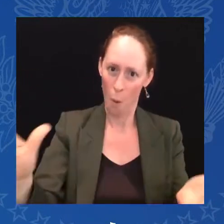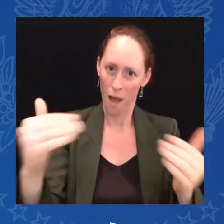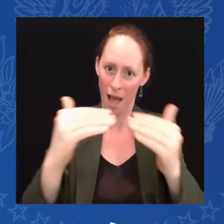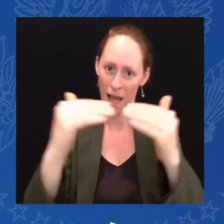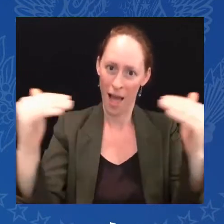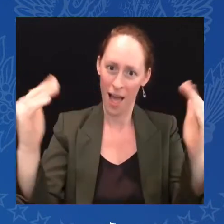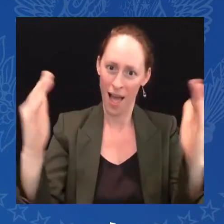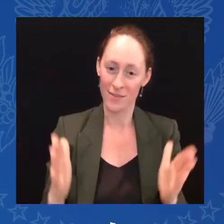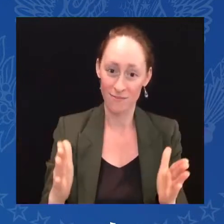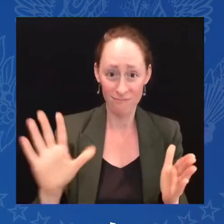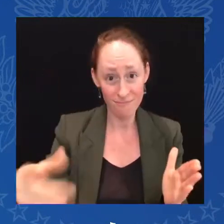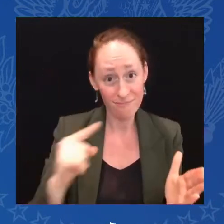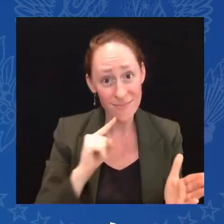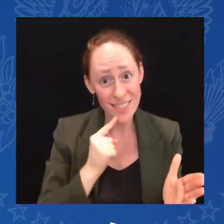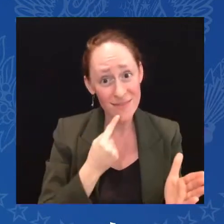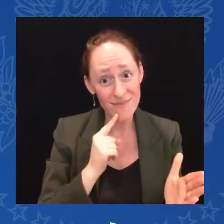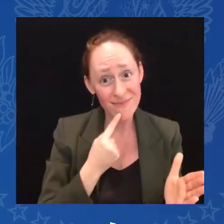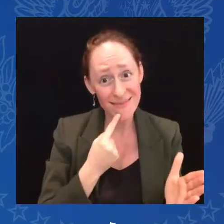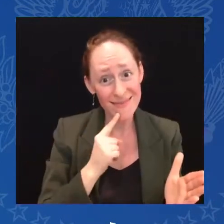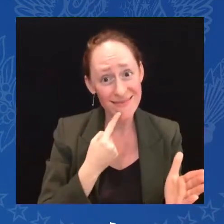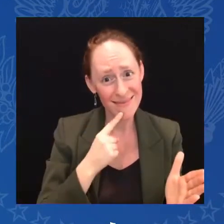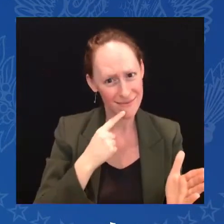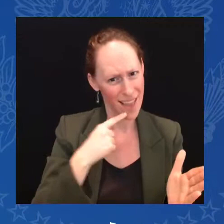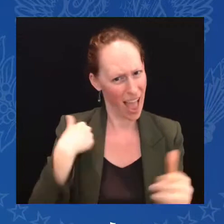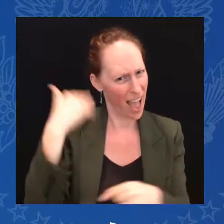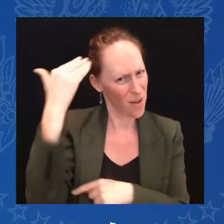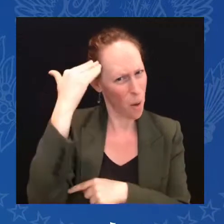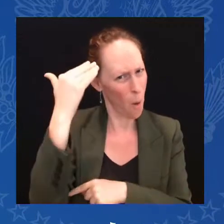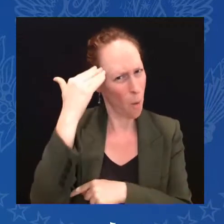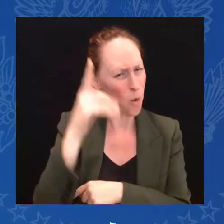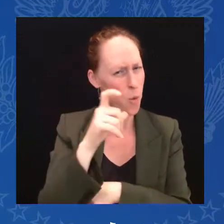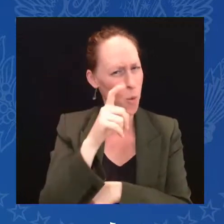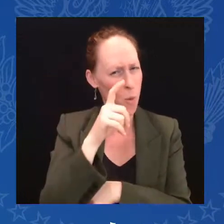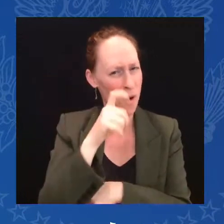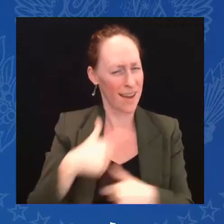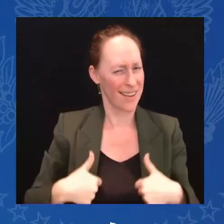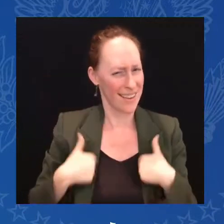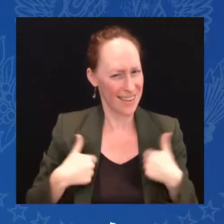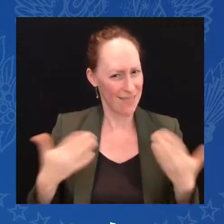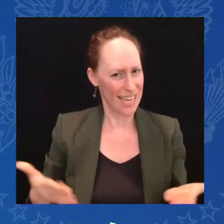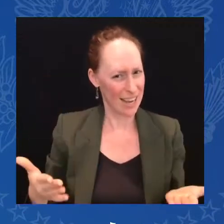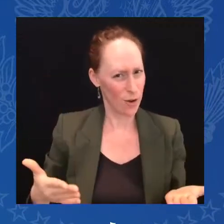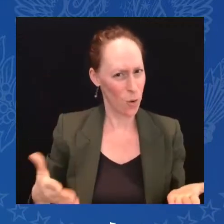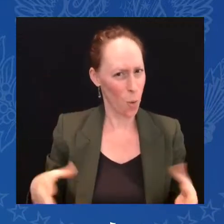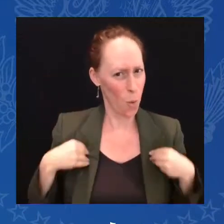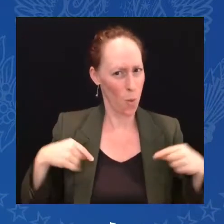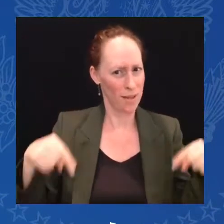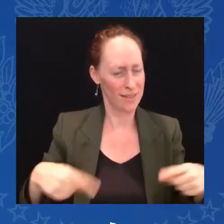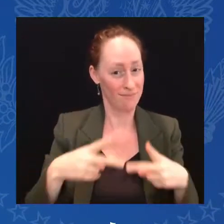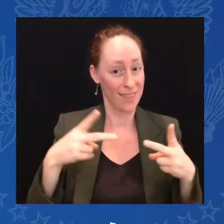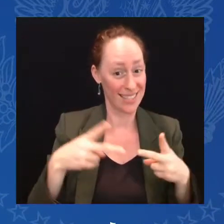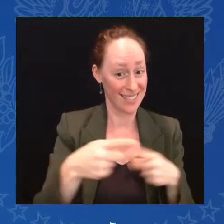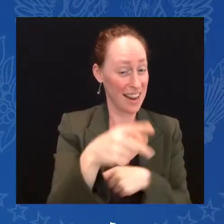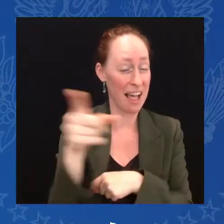(A pigeon flies in front of the podium.) Thank you -- that bird, right there. That -- that pigeon. Folks, first of all,